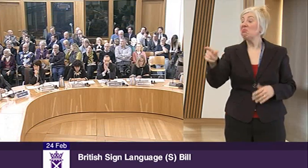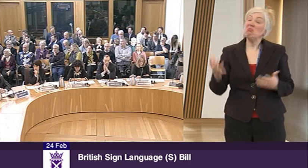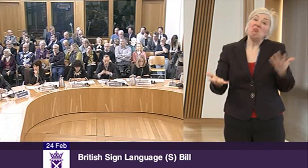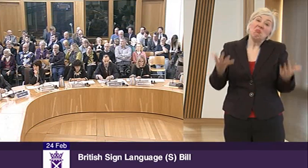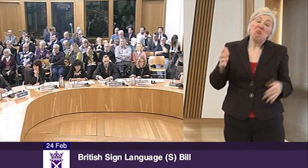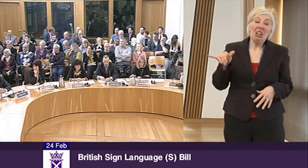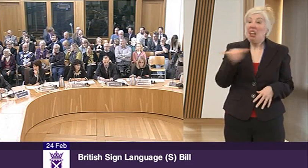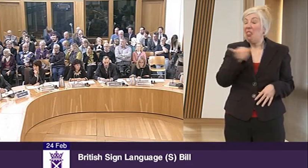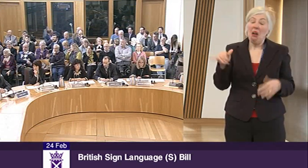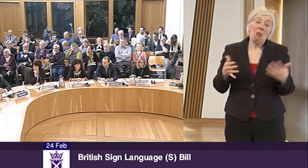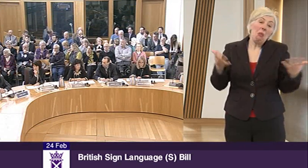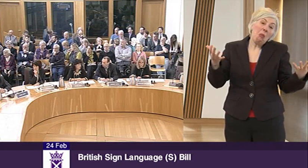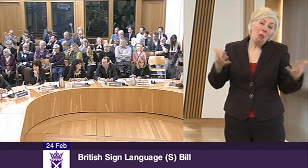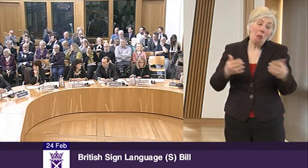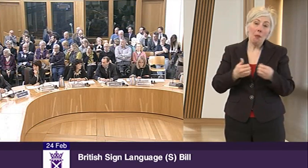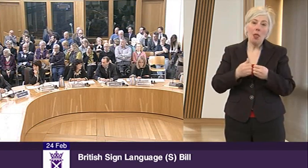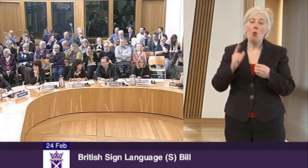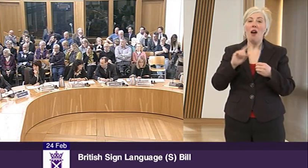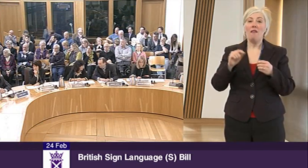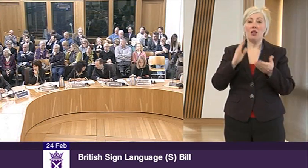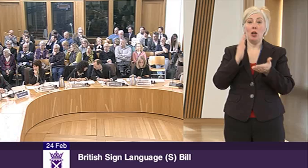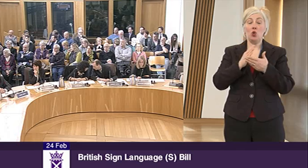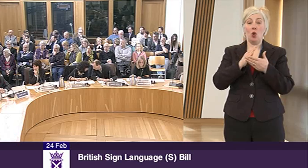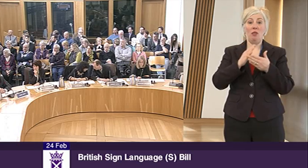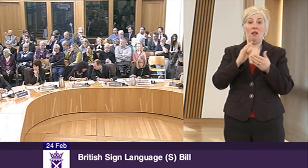Nigel Firth: It could be either/or, provided that it fulfilled the primary function, which